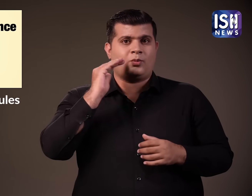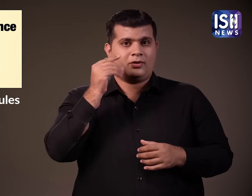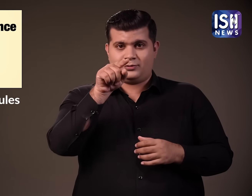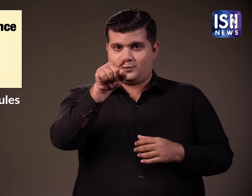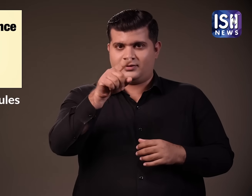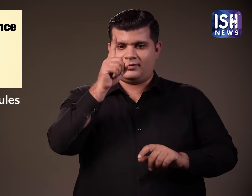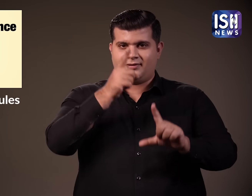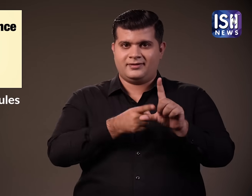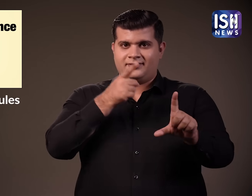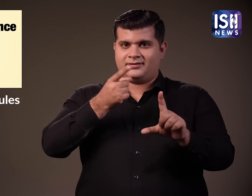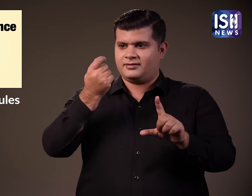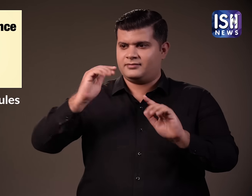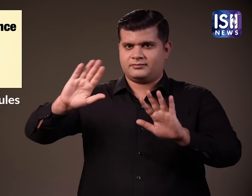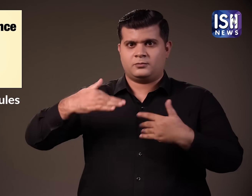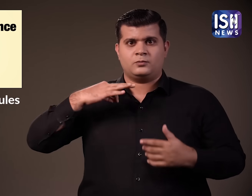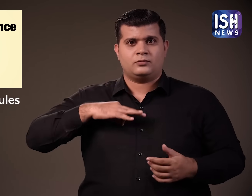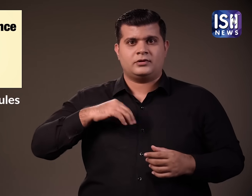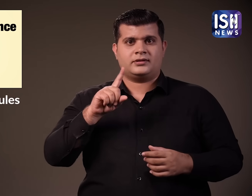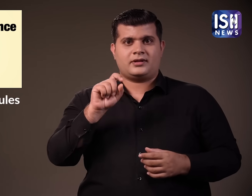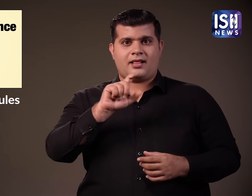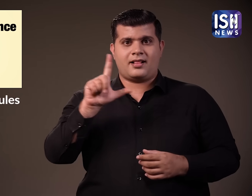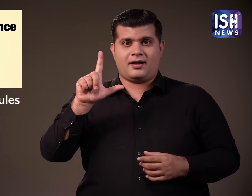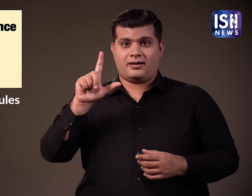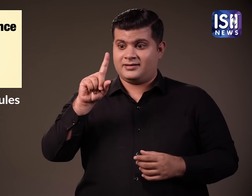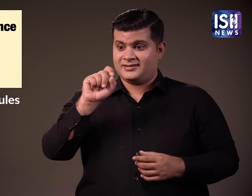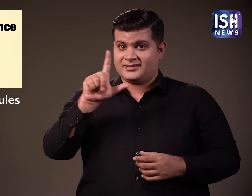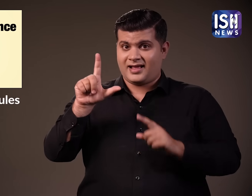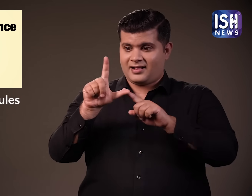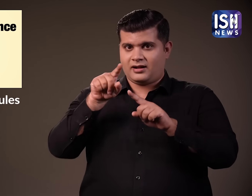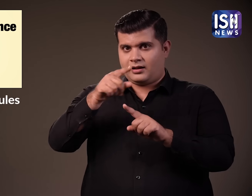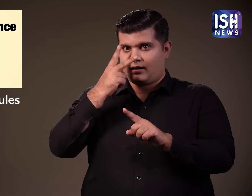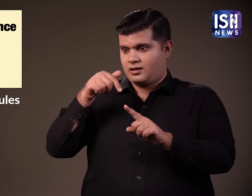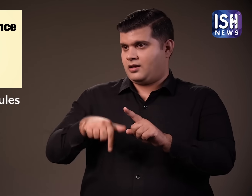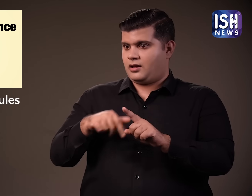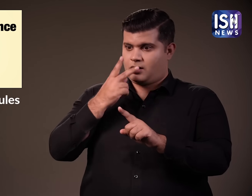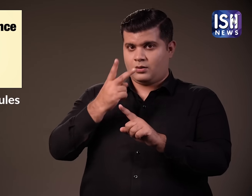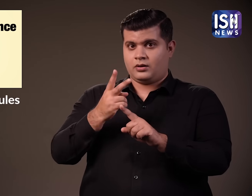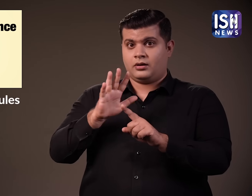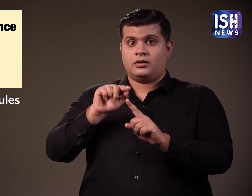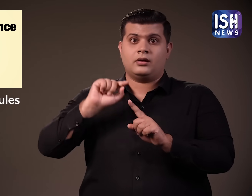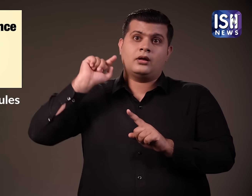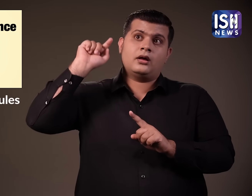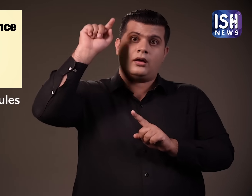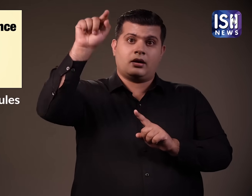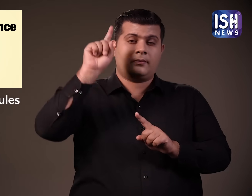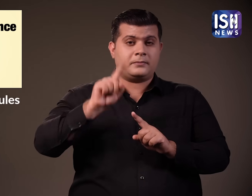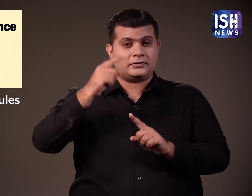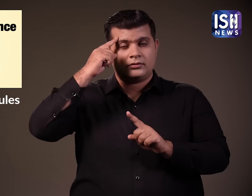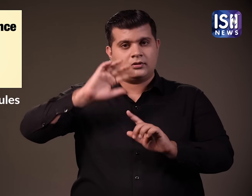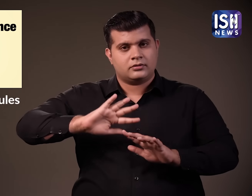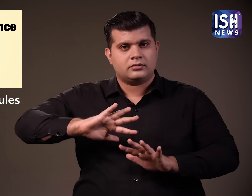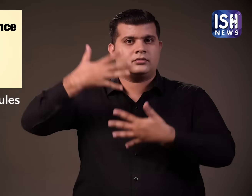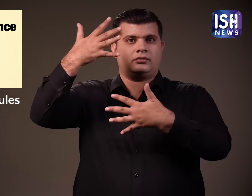When your annual income is ₹10 lakh, aim to multiply it by 10 for the future.